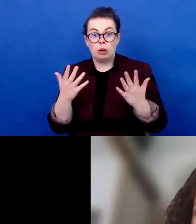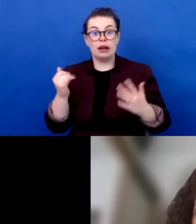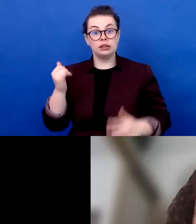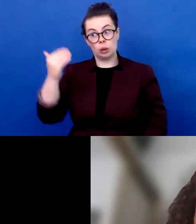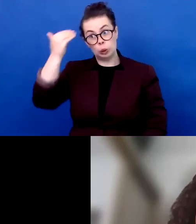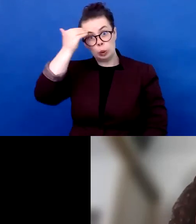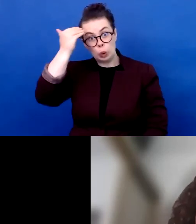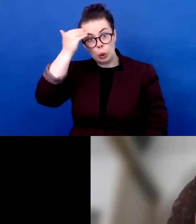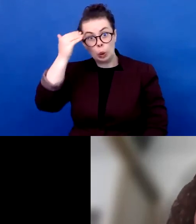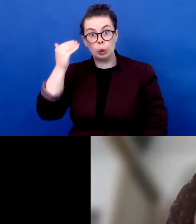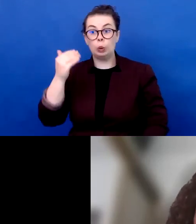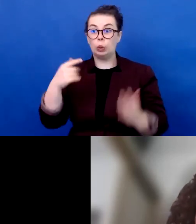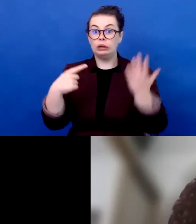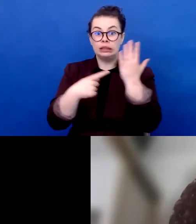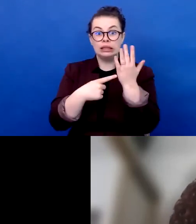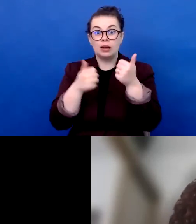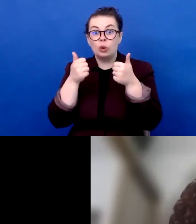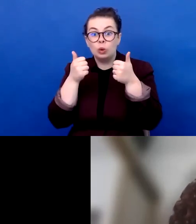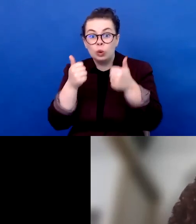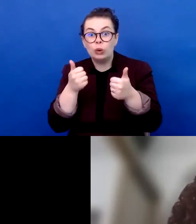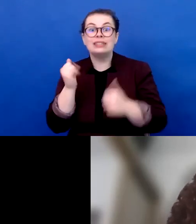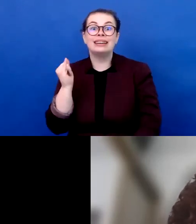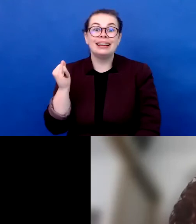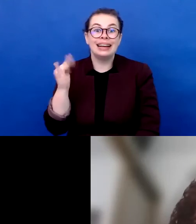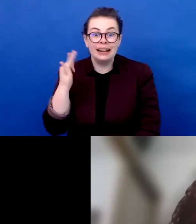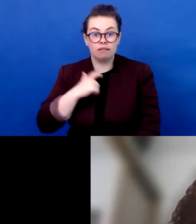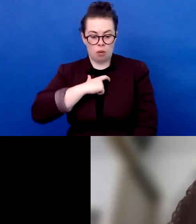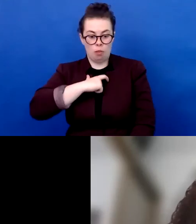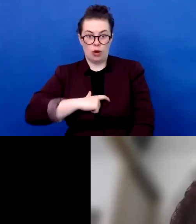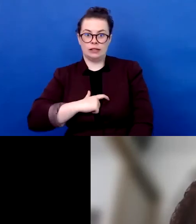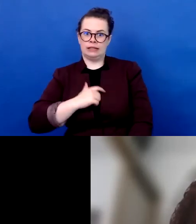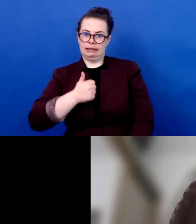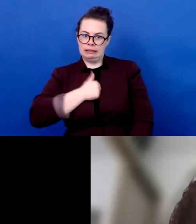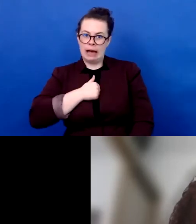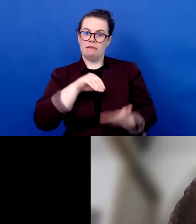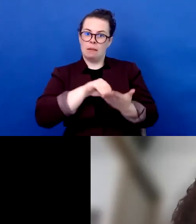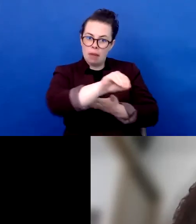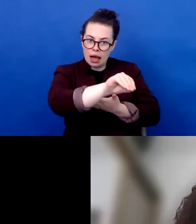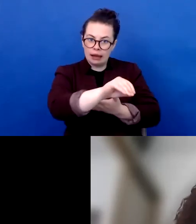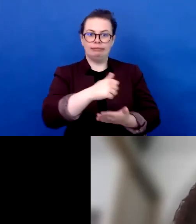affordable or have been used by a person with disabilities and by organizations is is to do